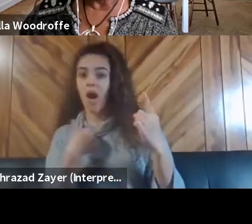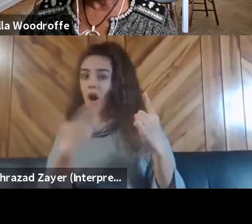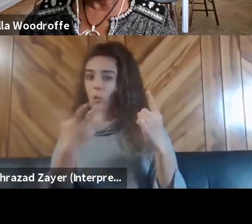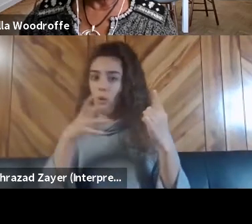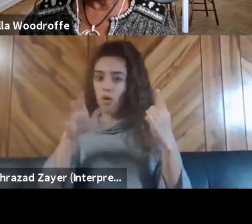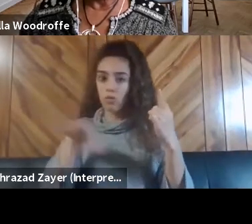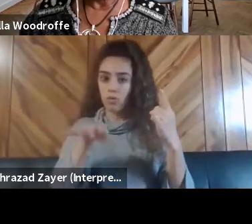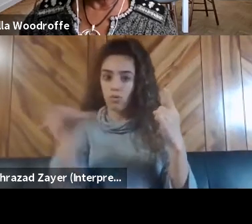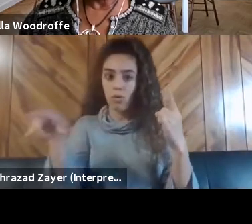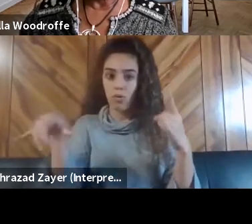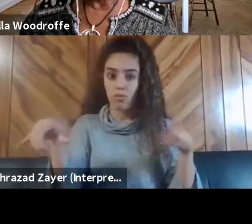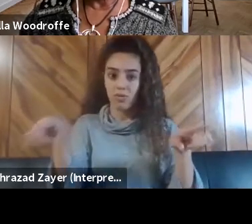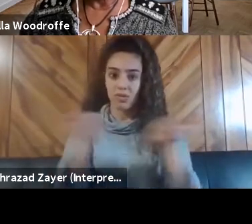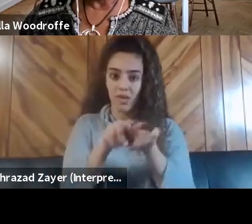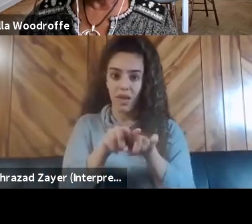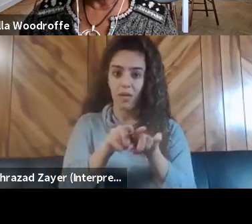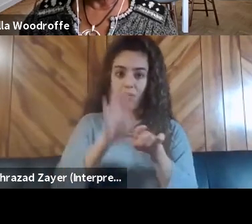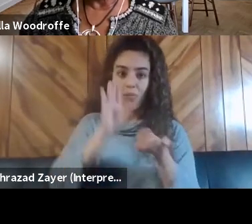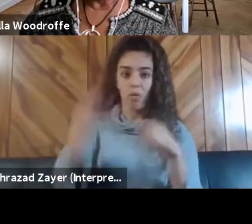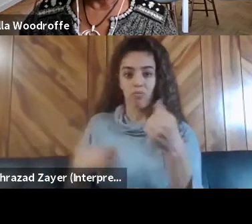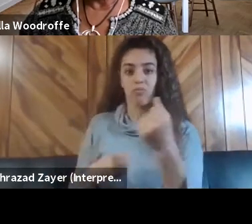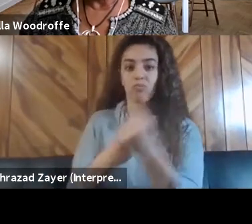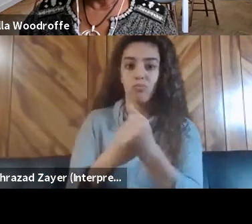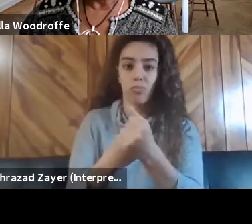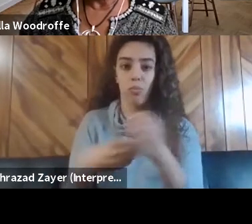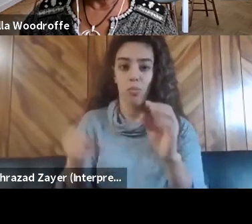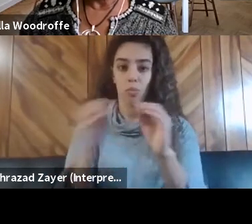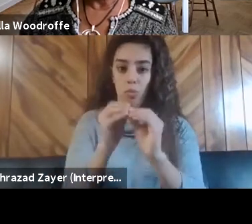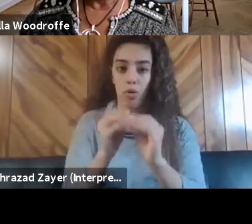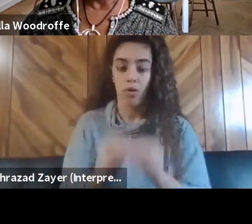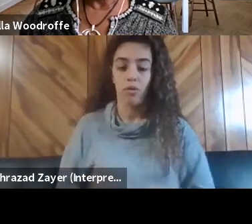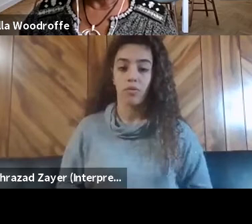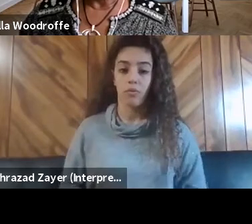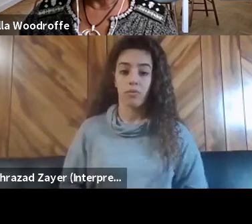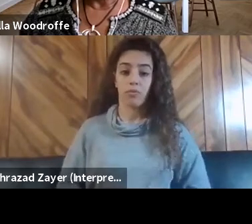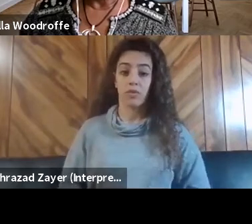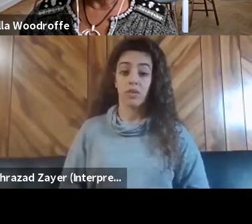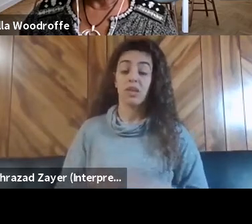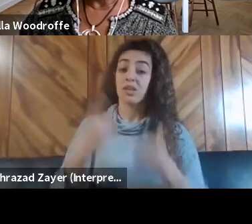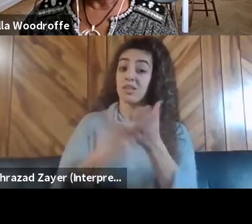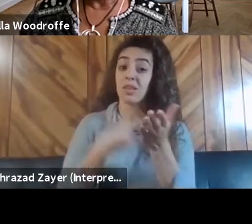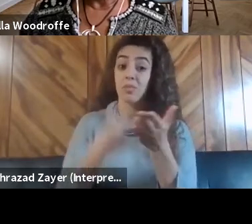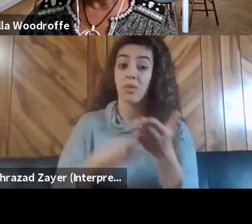was up there for the IEPS, and doing all of that. Finally, you know, there were times when we would get a phone call from the